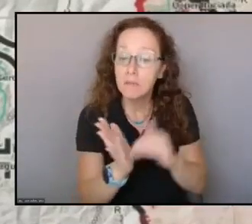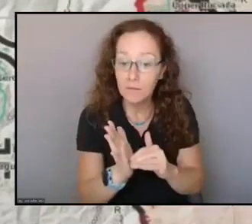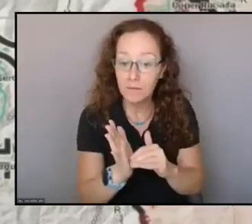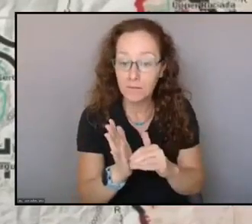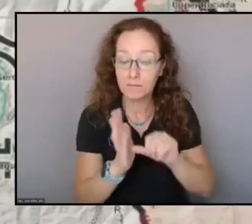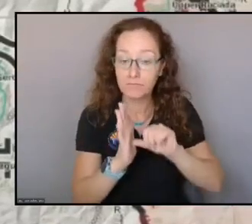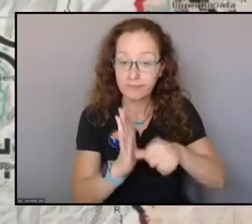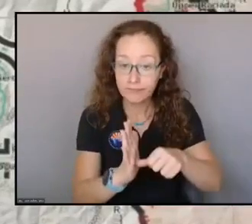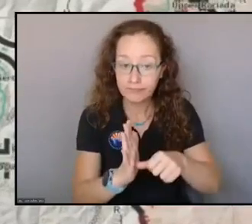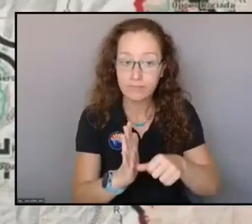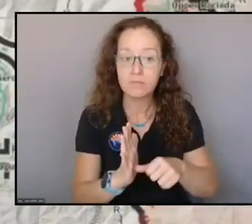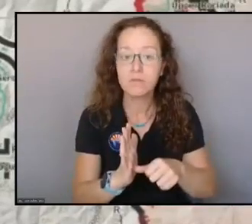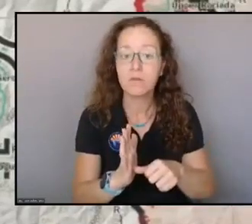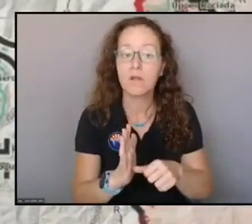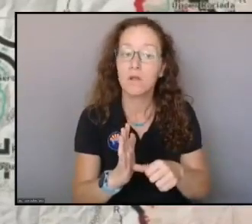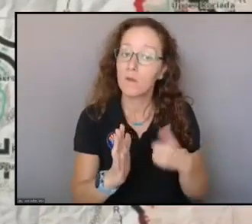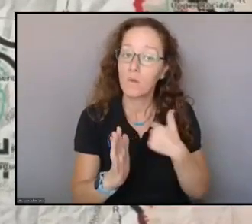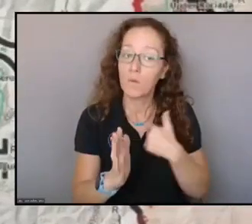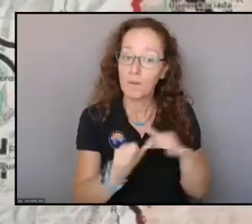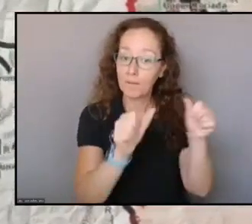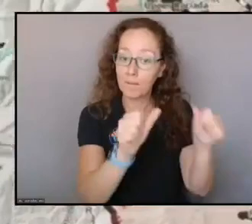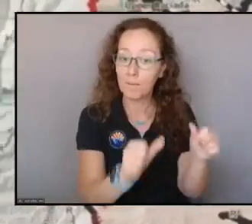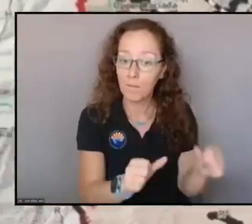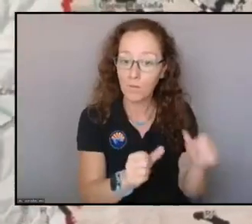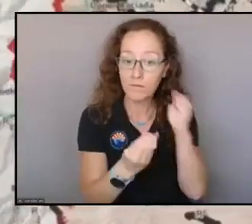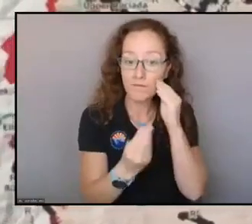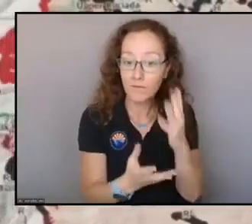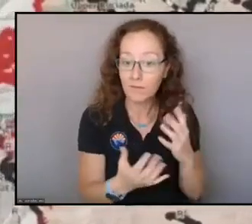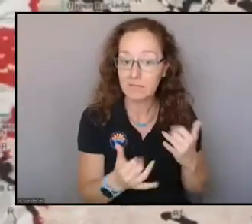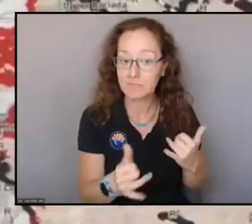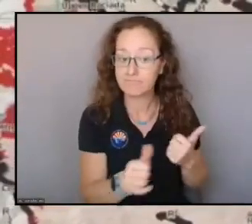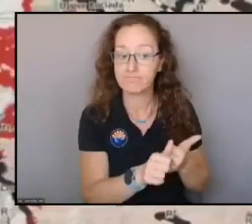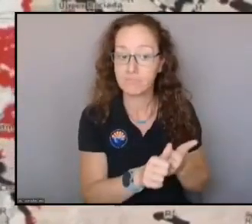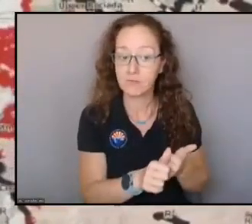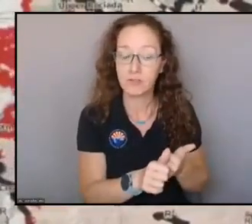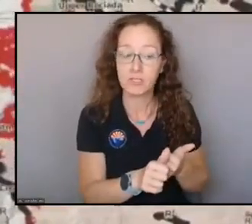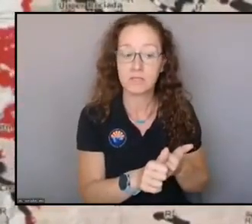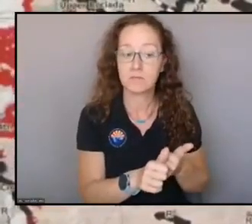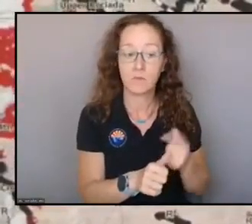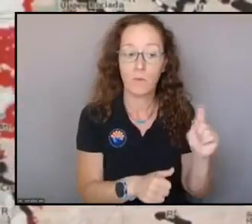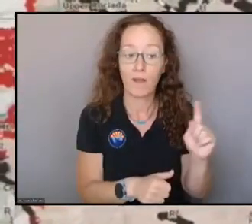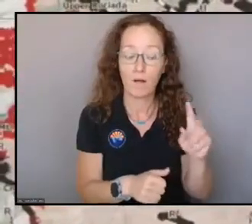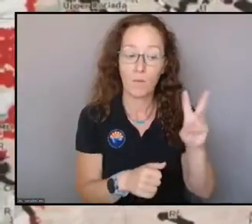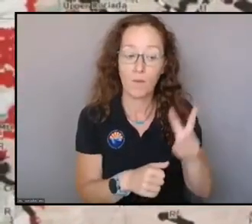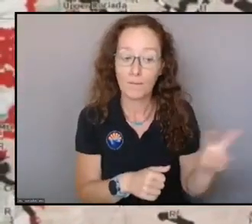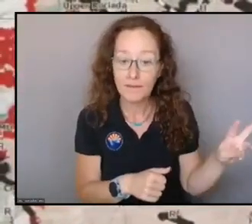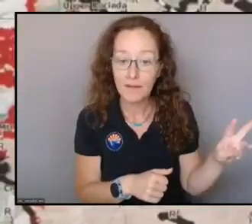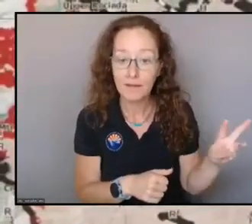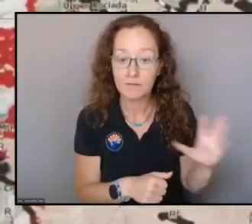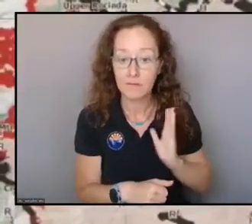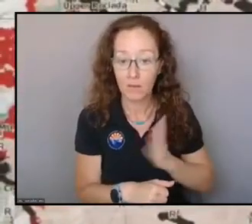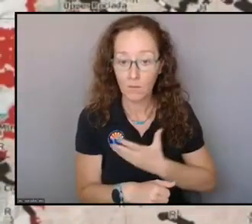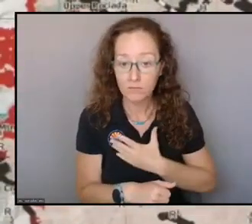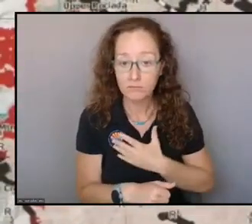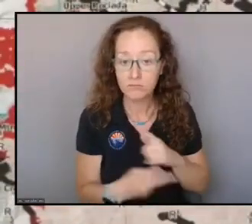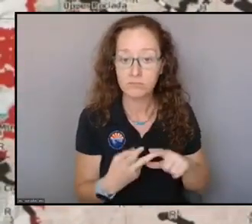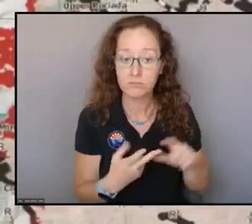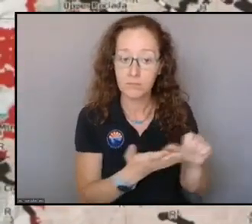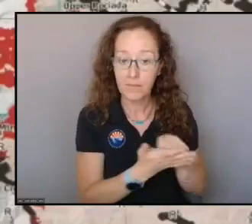TRYING TO PUT THE MOST CURRENT AND UP TO DATE INFORMATION ON OUR WEBSITES, ON OUR PAGES AND AT THE COUNTY.